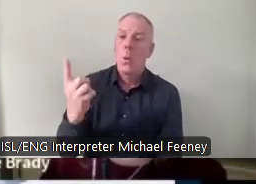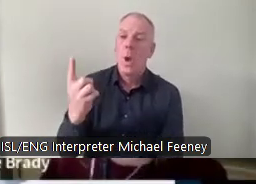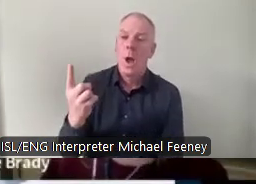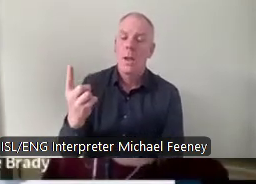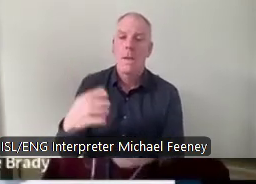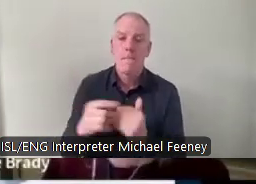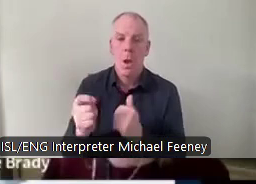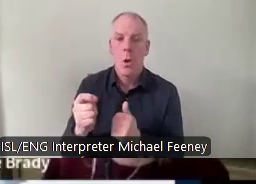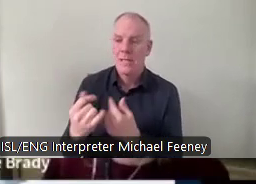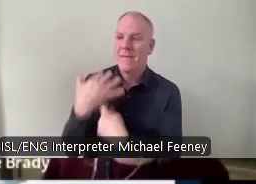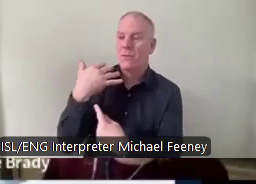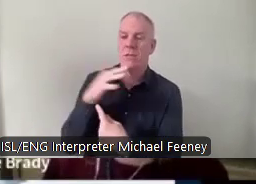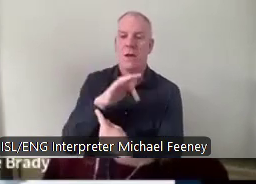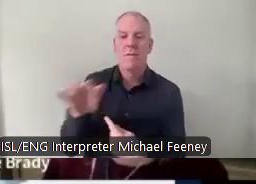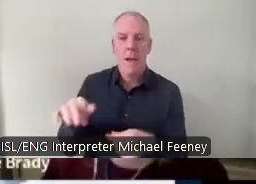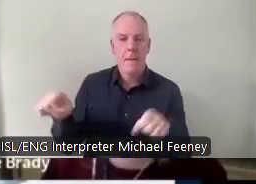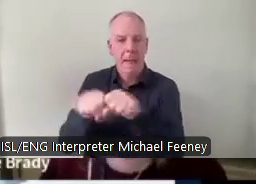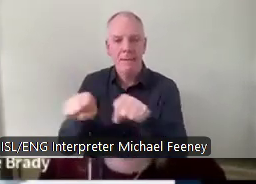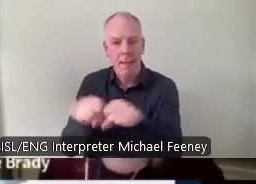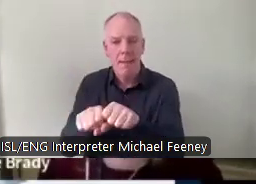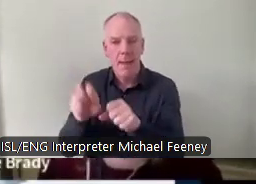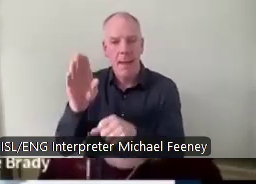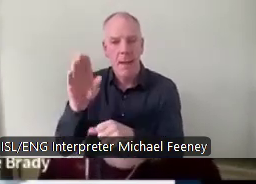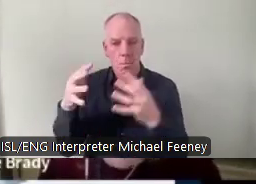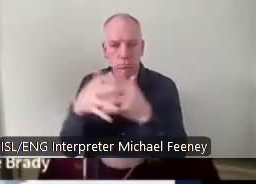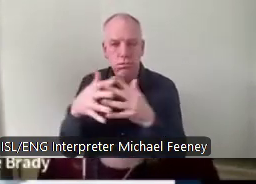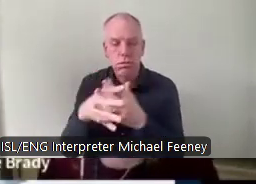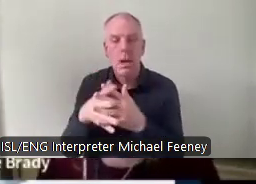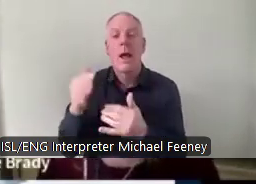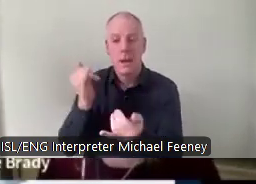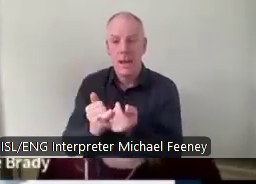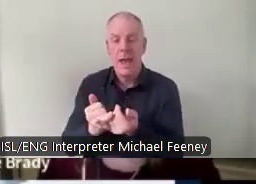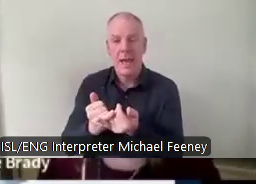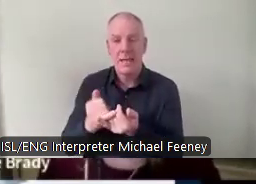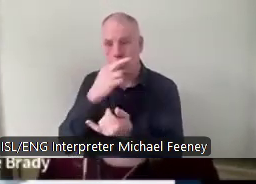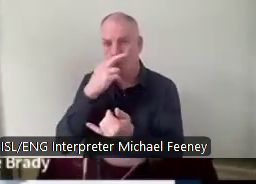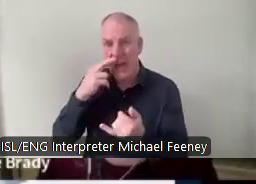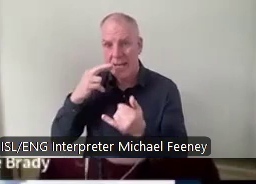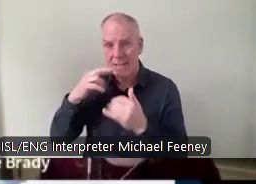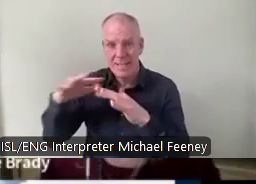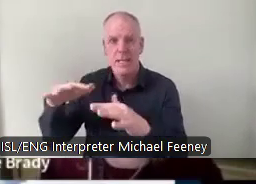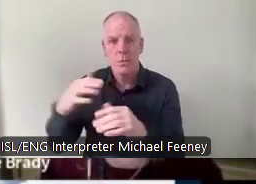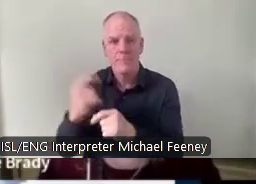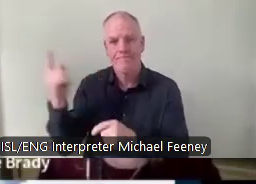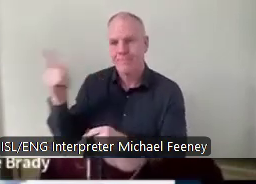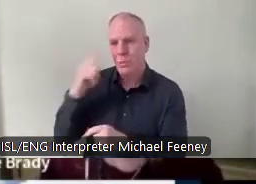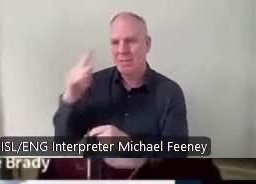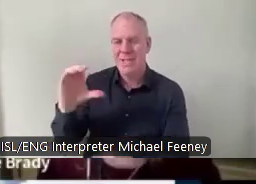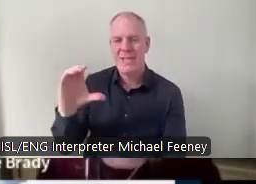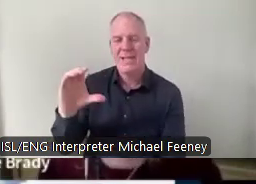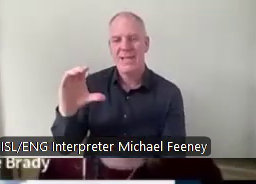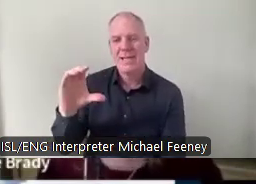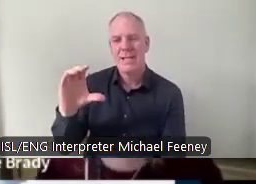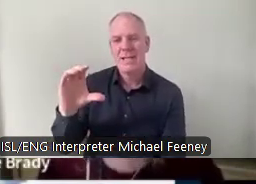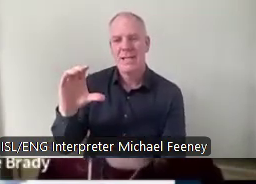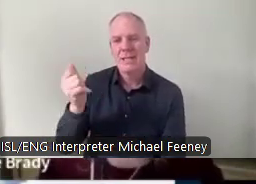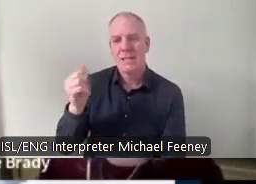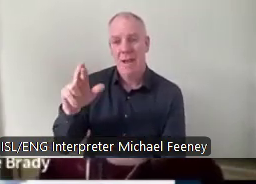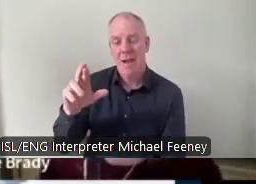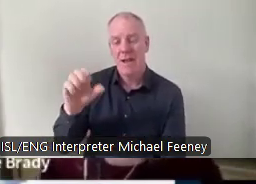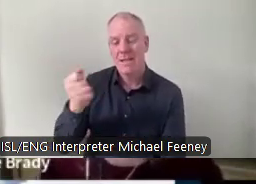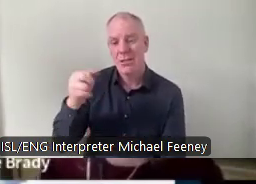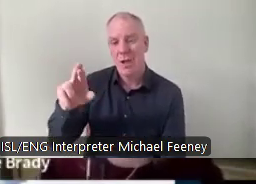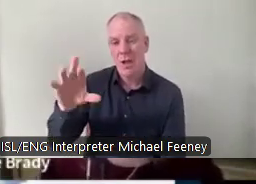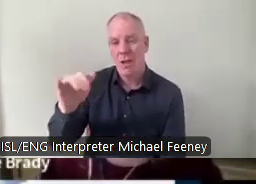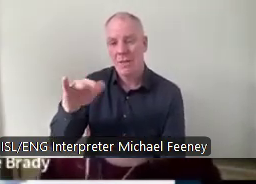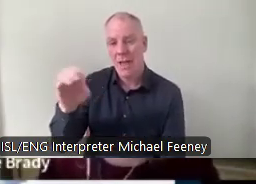inspiration for the battle scenes such as the one in The Crossing of the Red Sea were sarcophagi that were decorated with amazonomachi reliefs portraying mythical battles